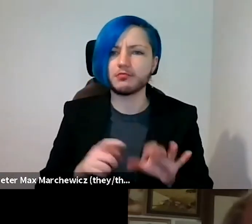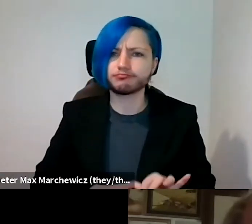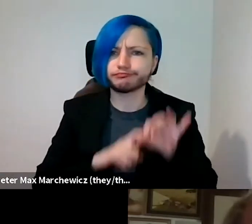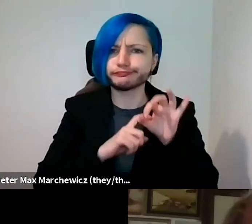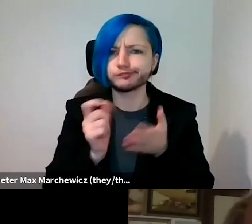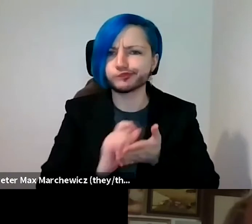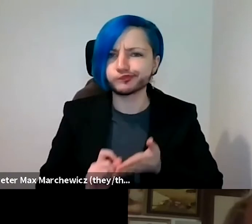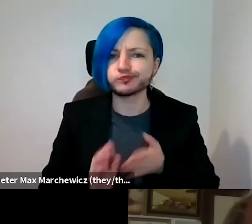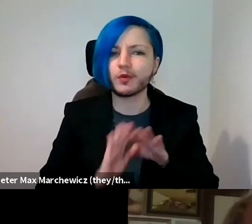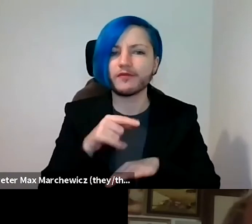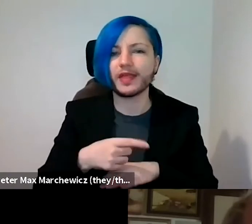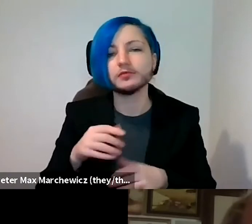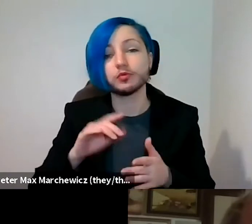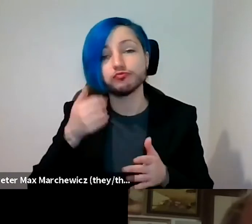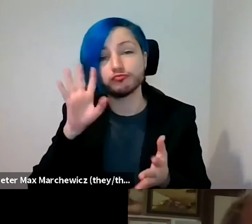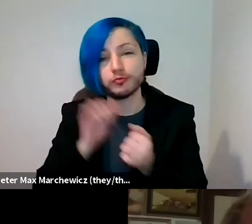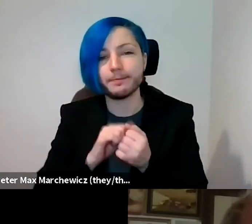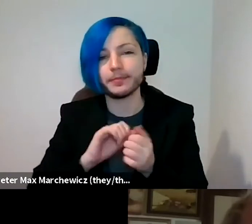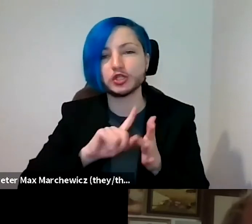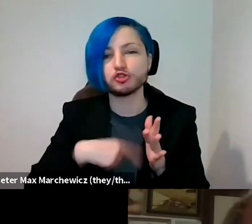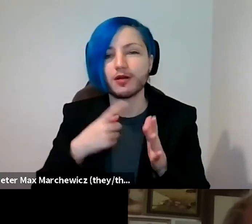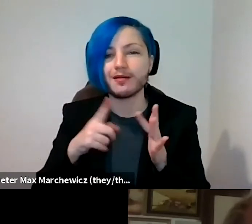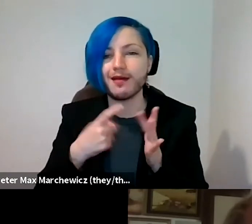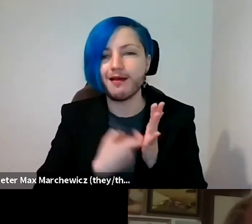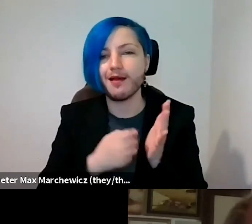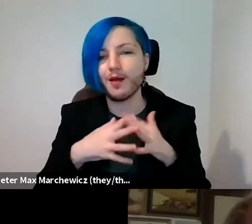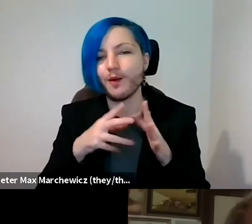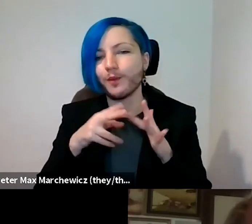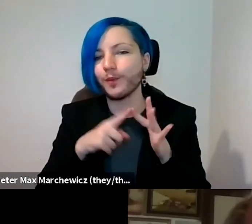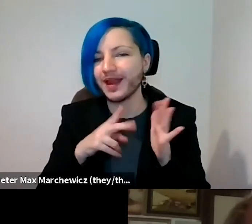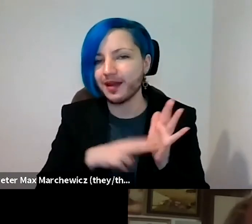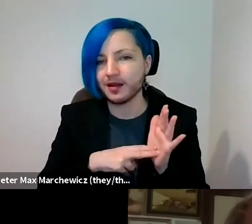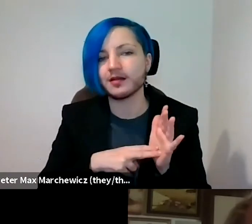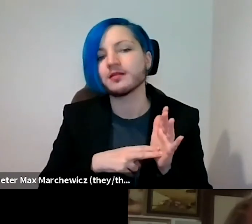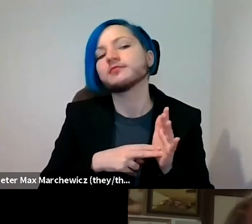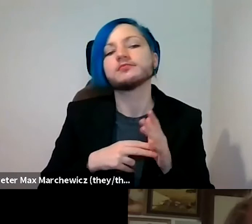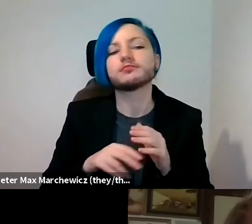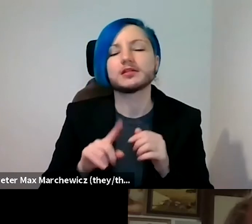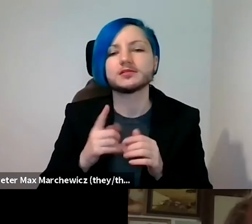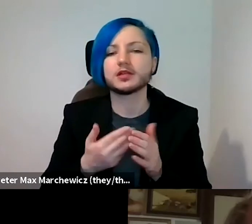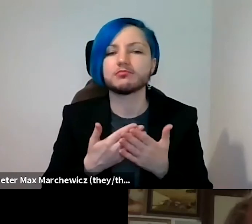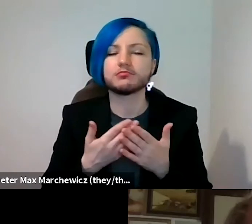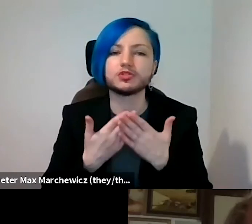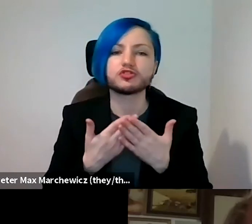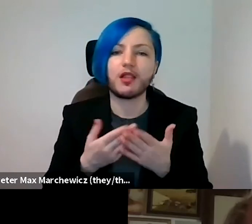you remember John Irvin is one of the first scholars who was, who wrote this famous book on shawls,